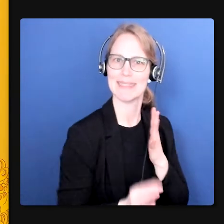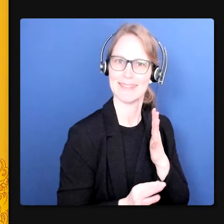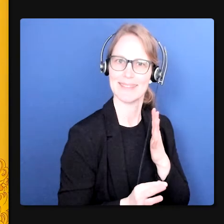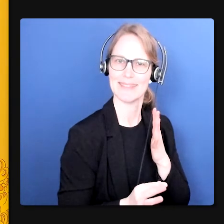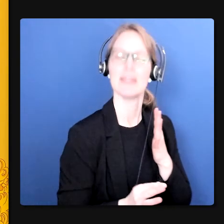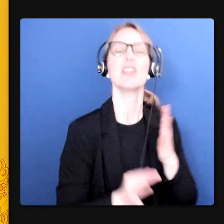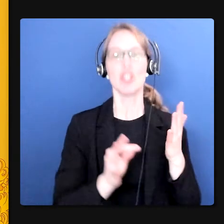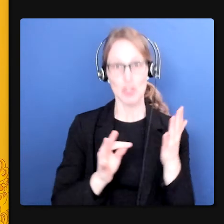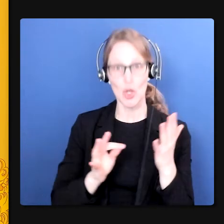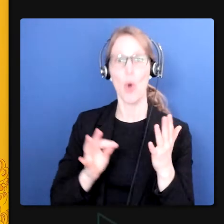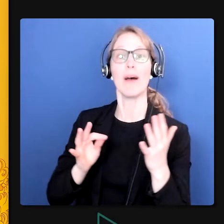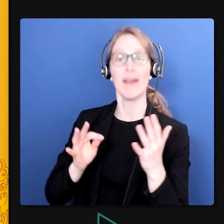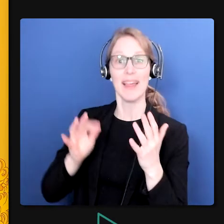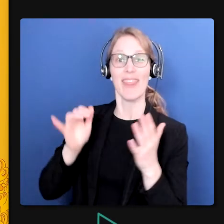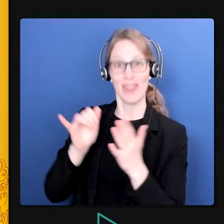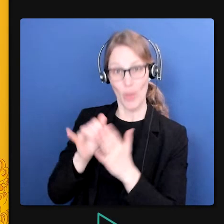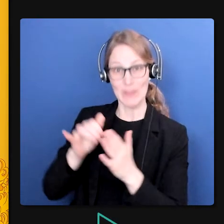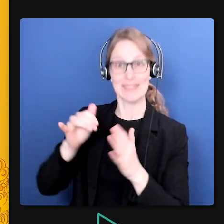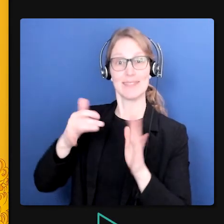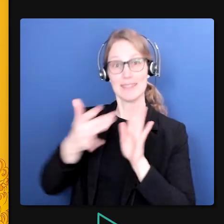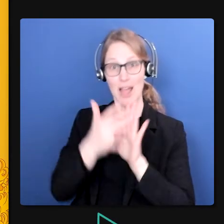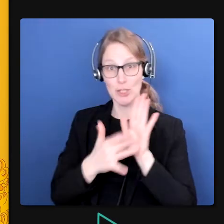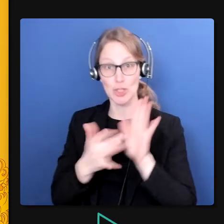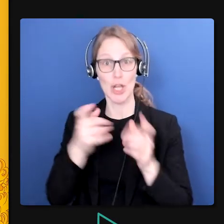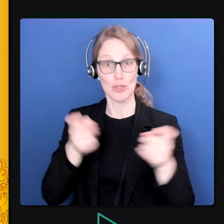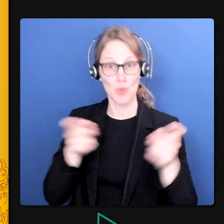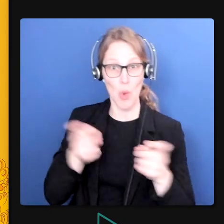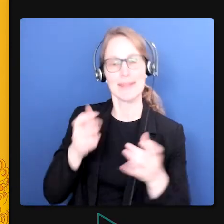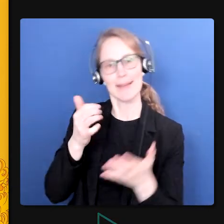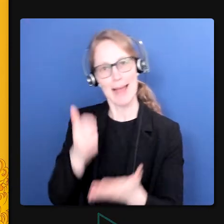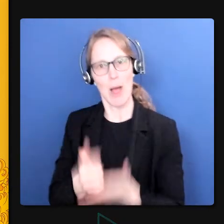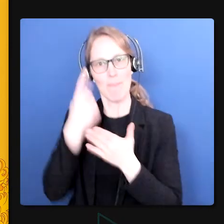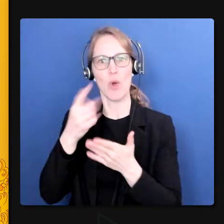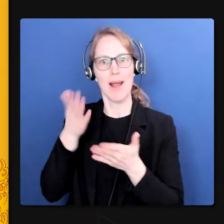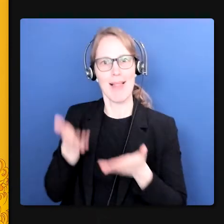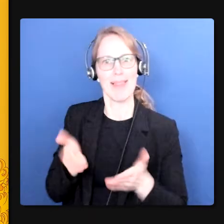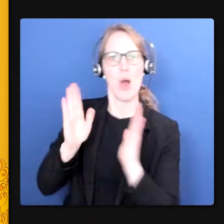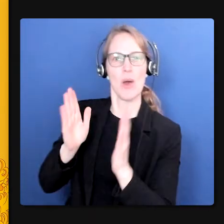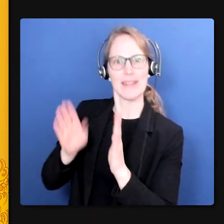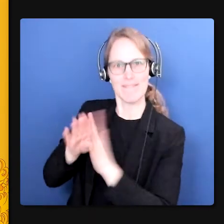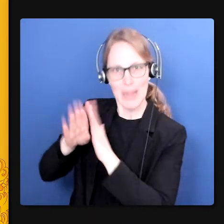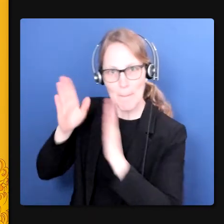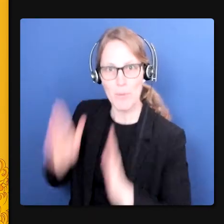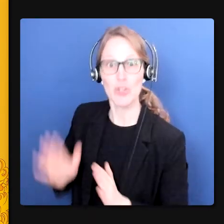See how providing context-sensitive touch controls for Yakuza Like a Dragon, helped to enable developers